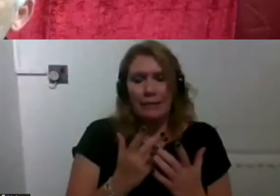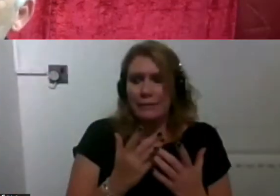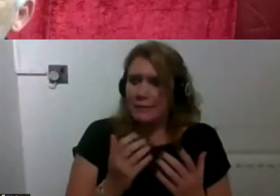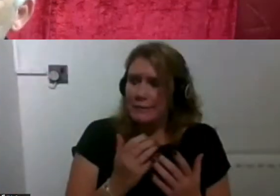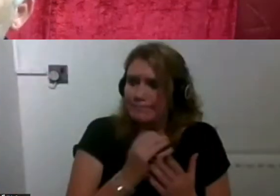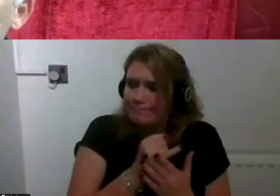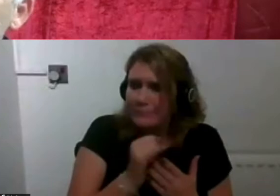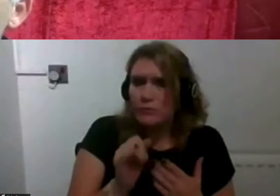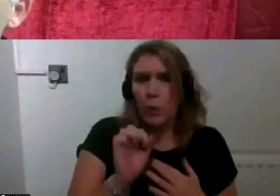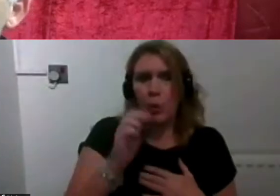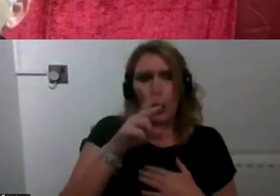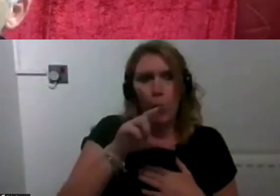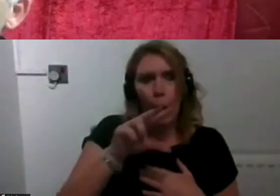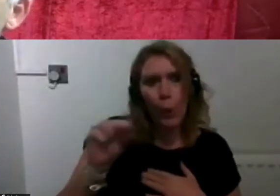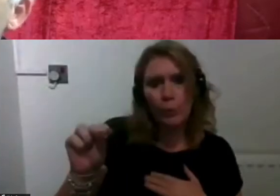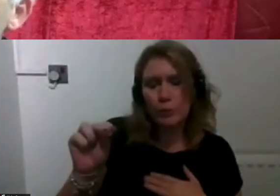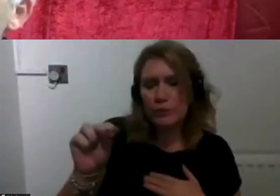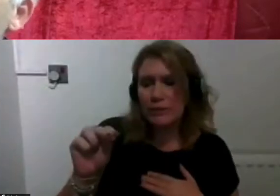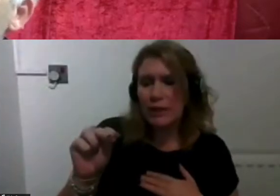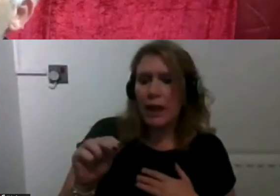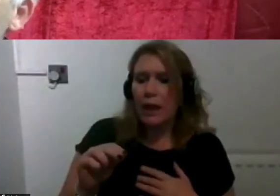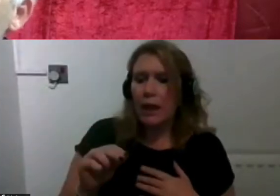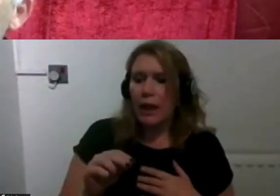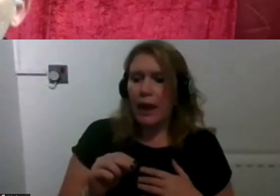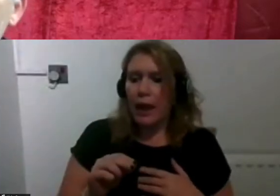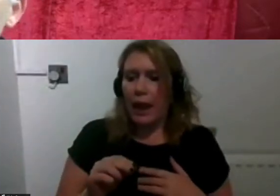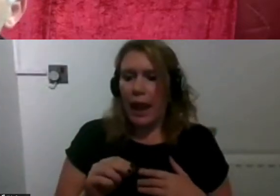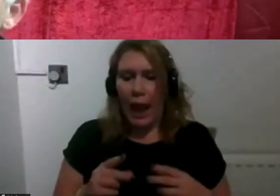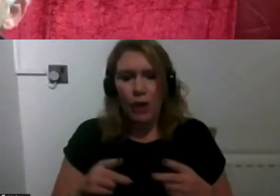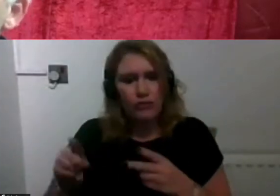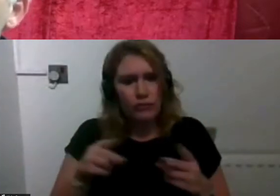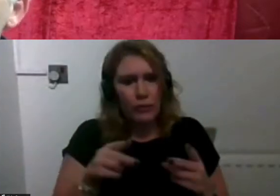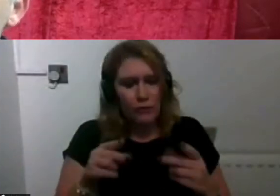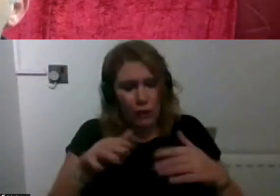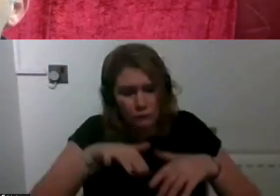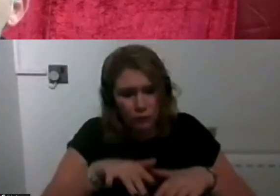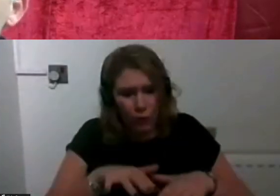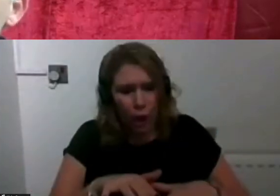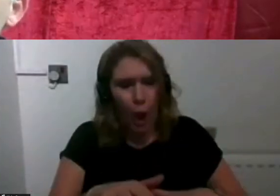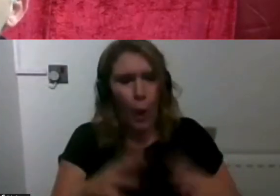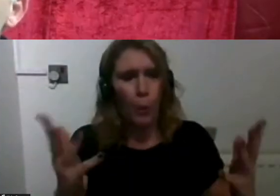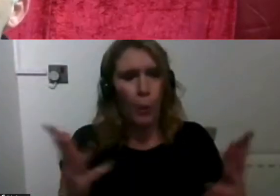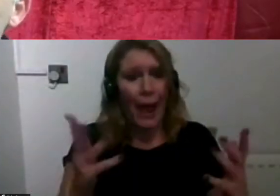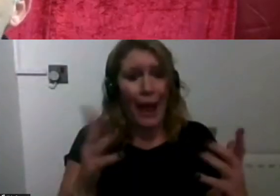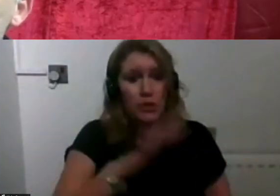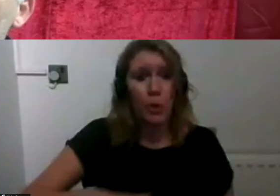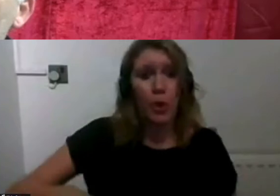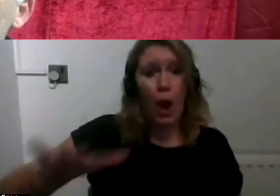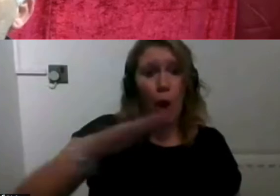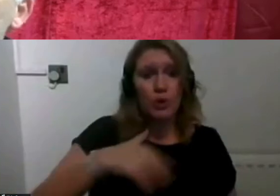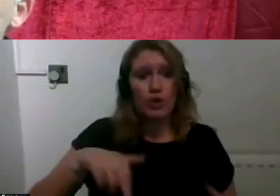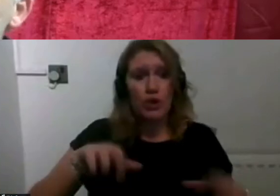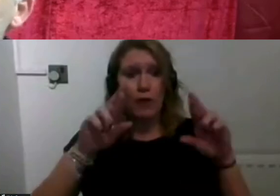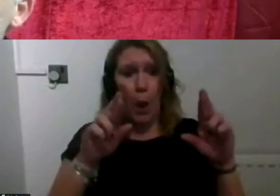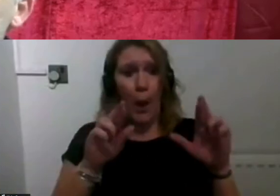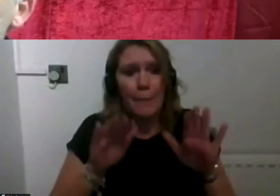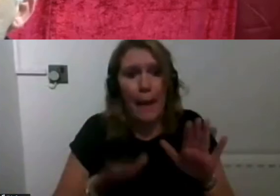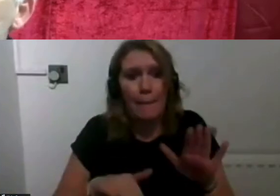Flow, to an ocean of hope, Come dip in your toes High, high, high in the sky,